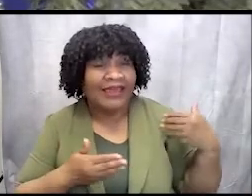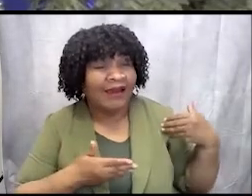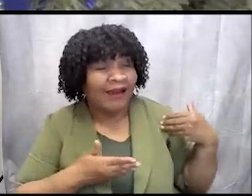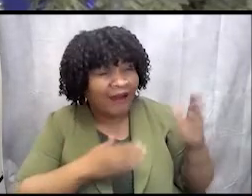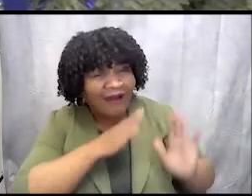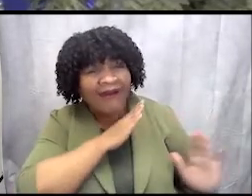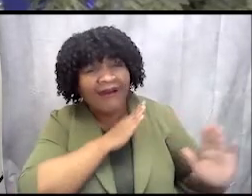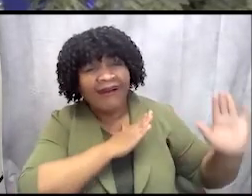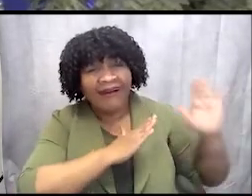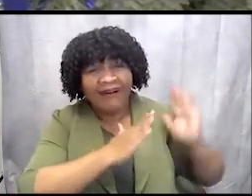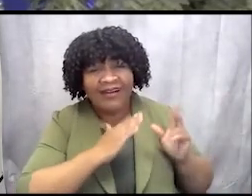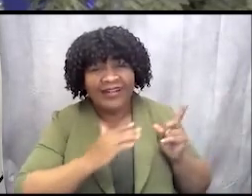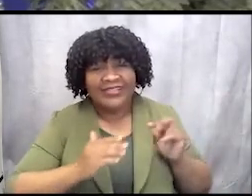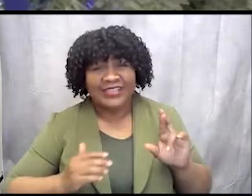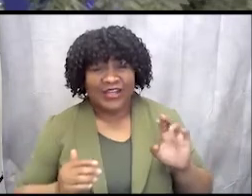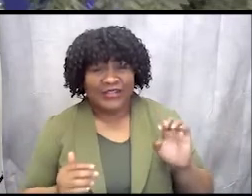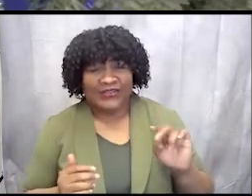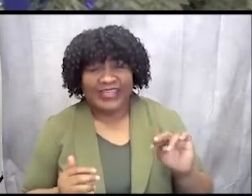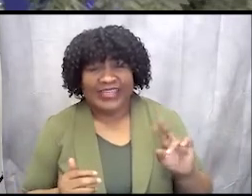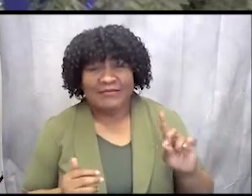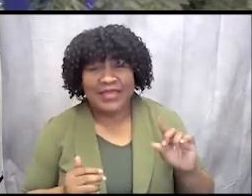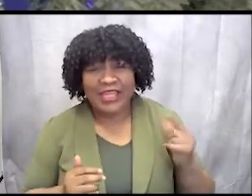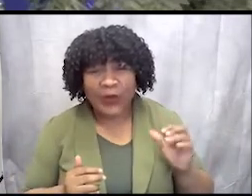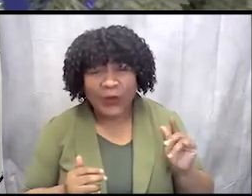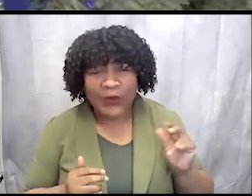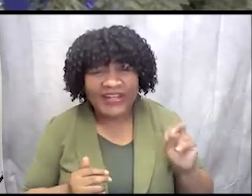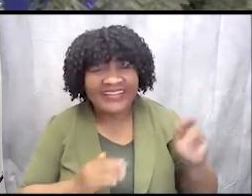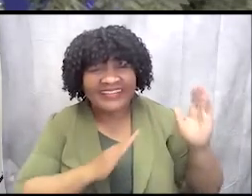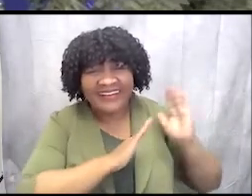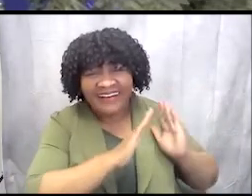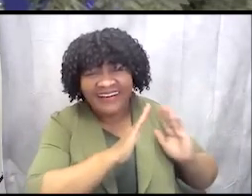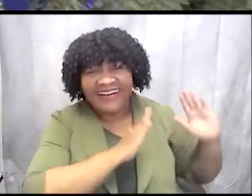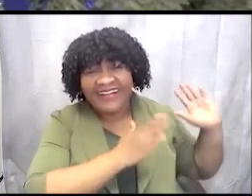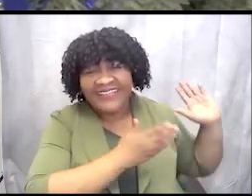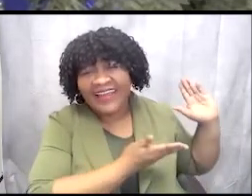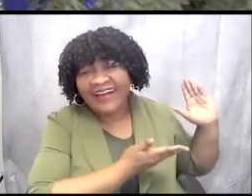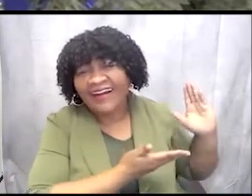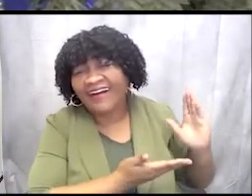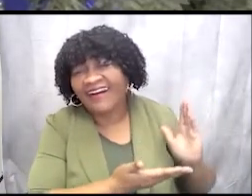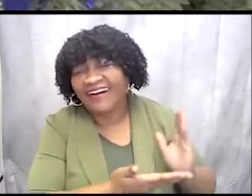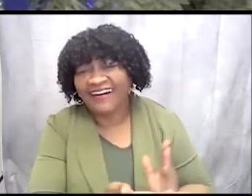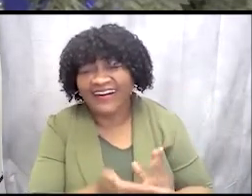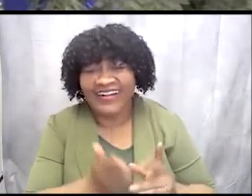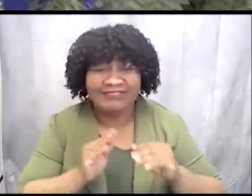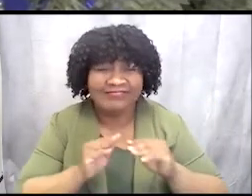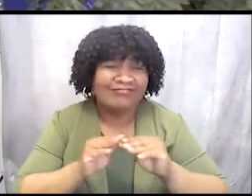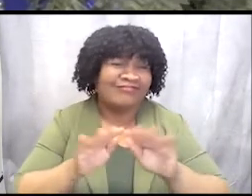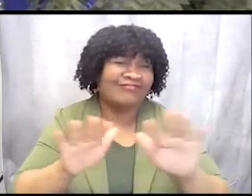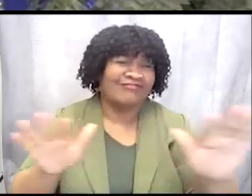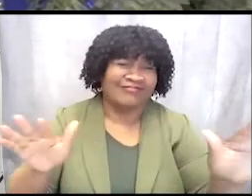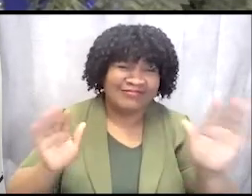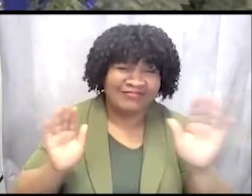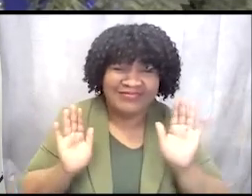like Dr. Edmund Gordon is critically important. And may I just...